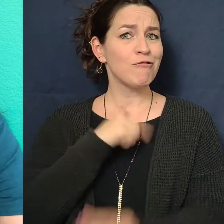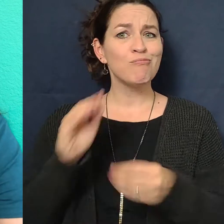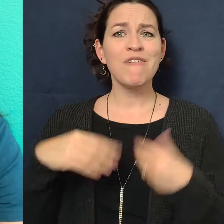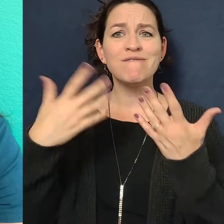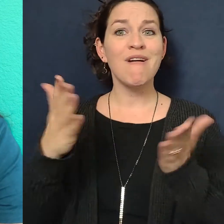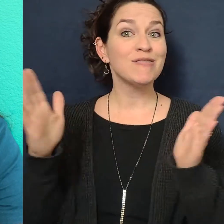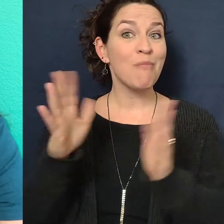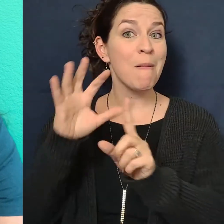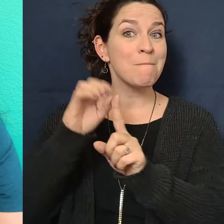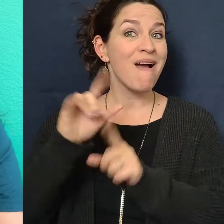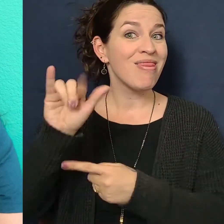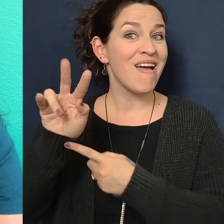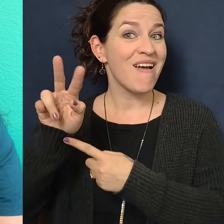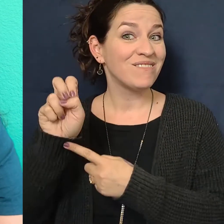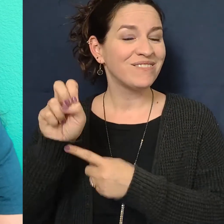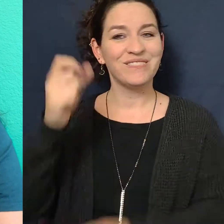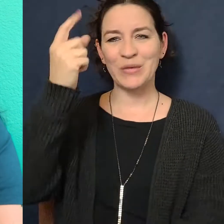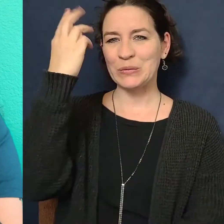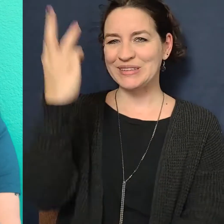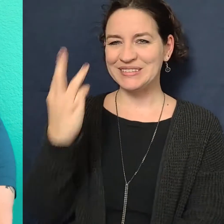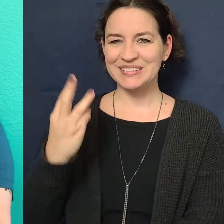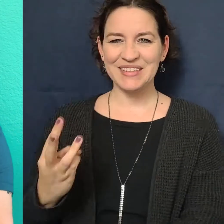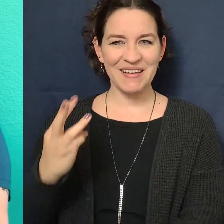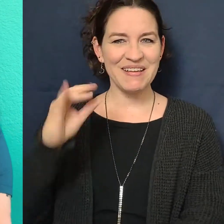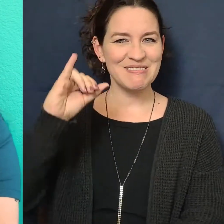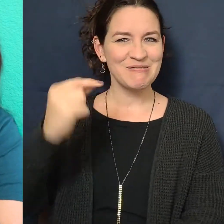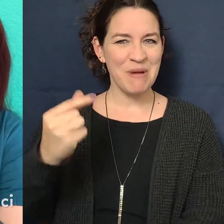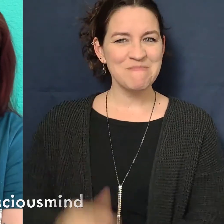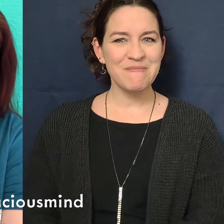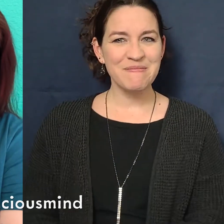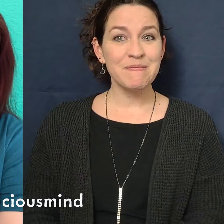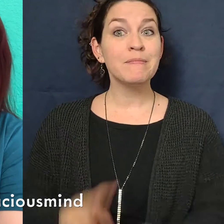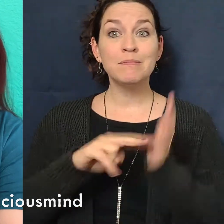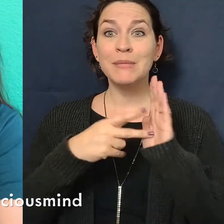every single Wednesday live on Instagram, which means when you catch our videos on YouTube, you